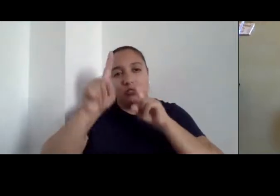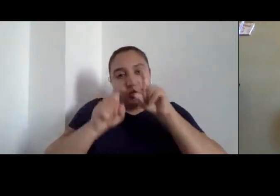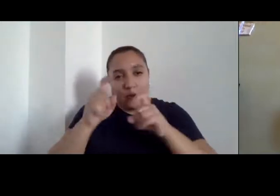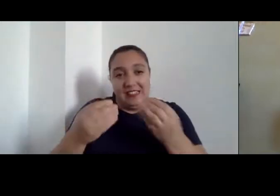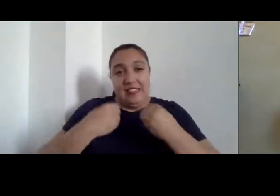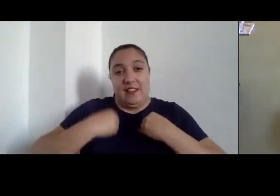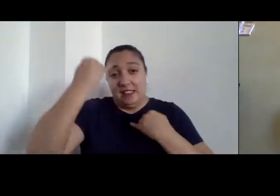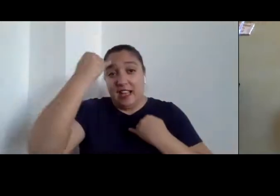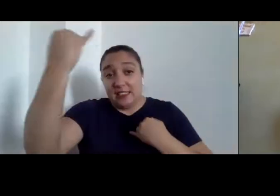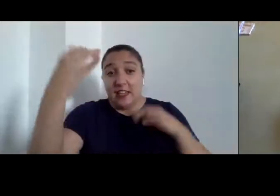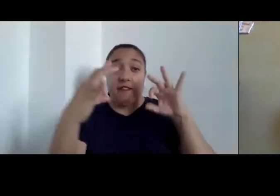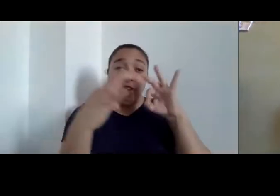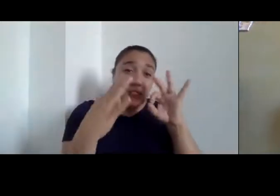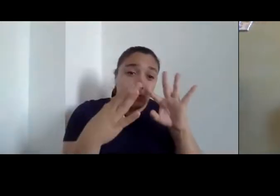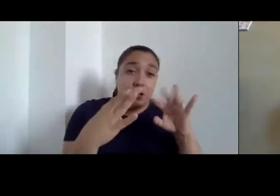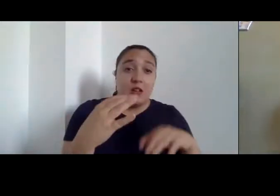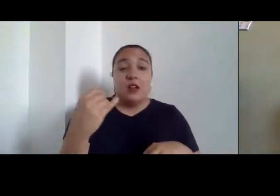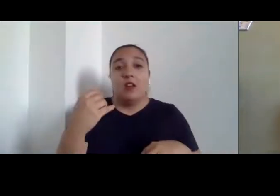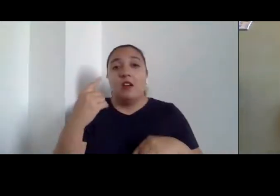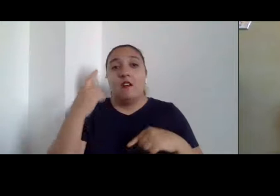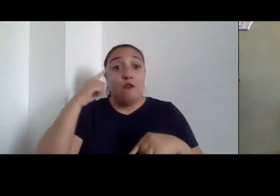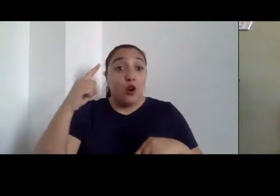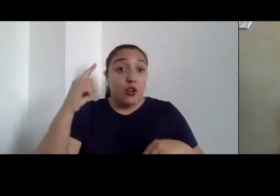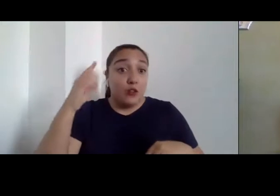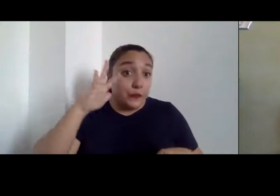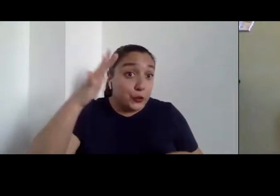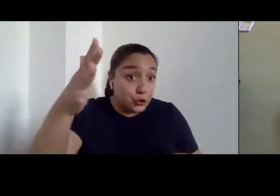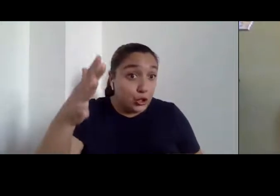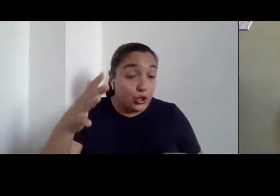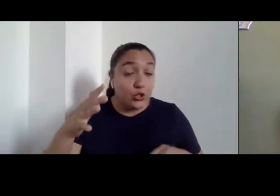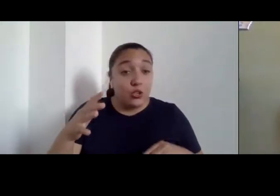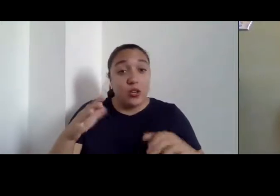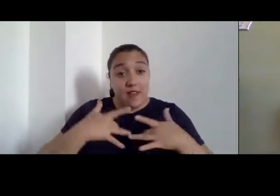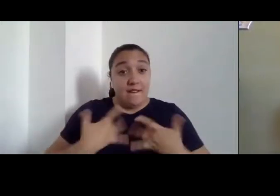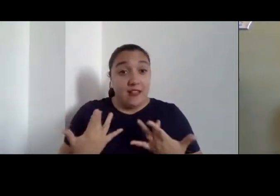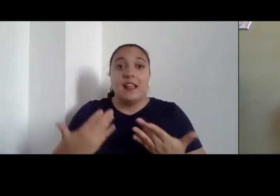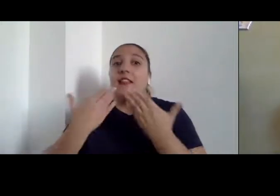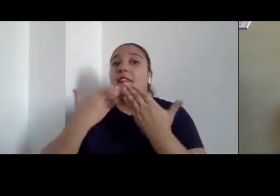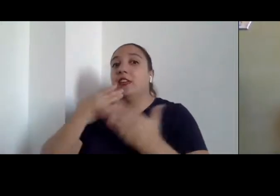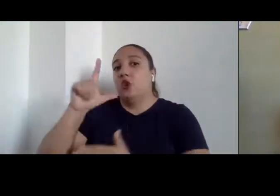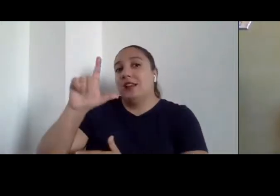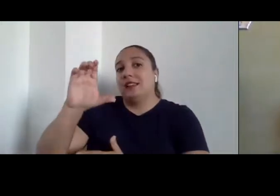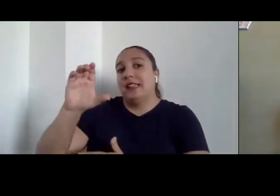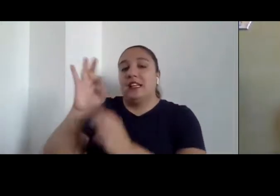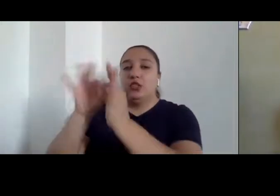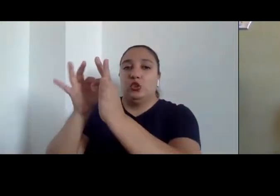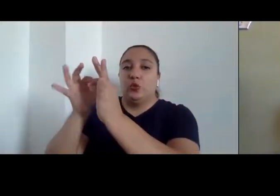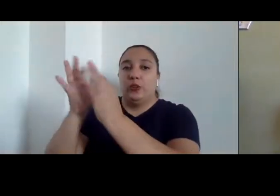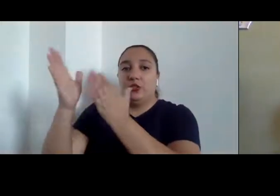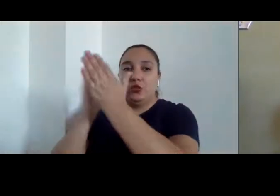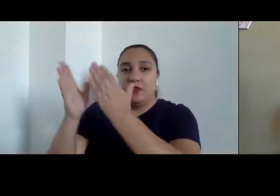about future programming. I want to thank our friends at LC interpreting, Sara and Keimi